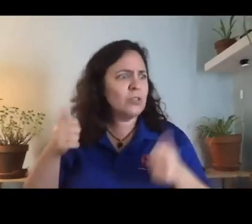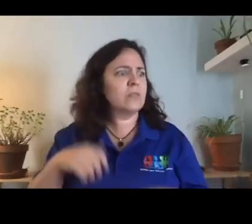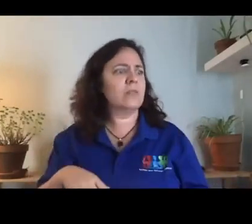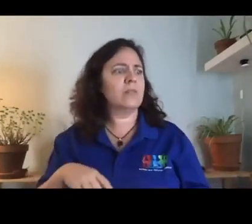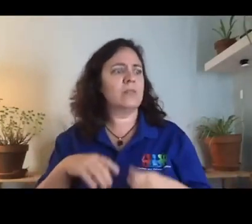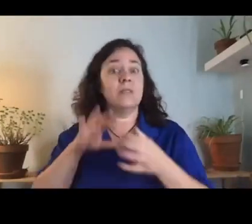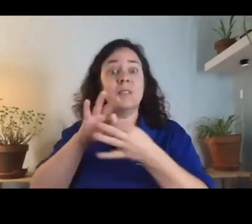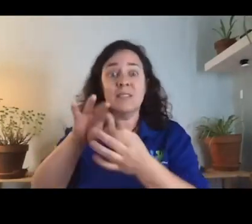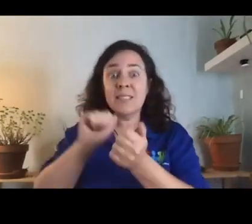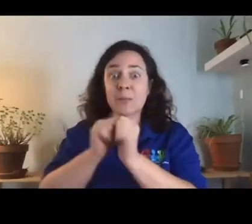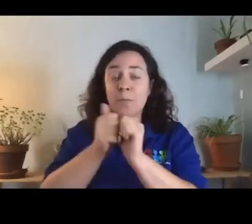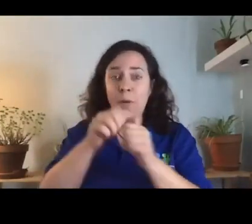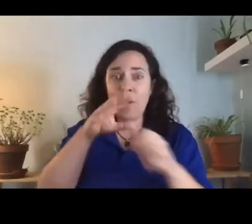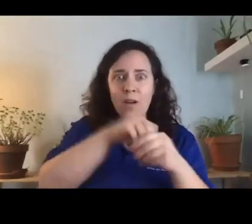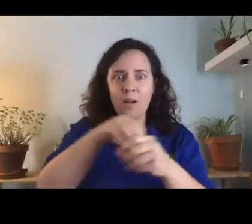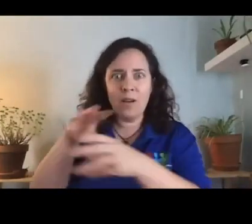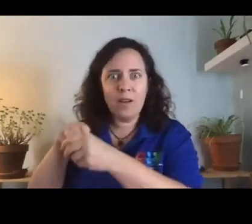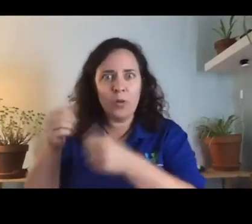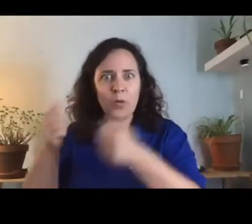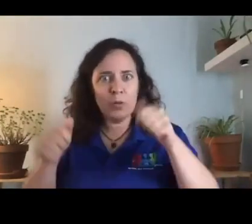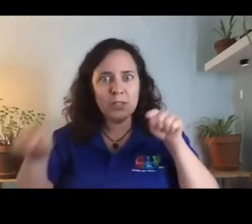Should they be in the boys or girls dorm room?